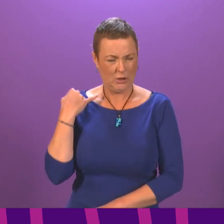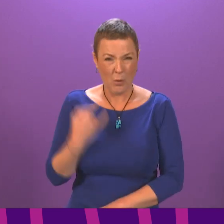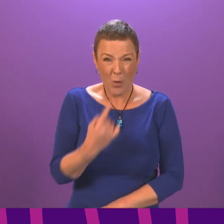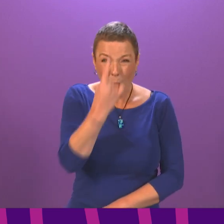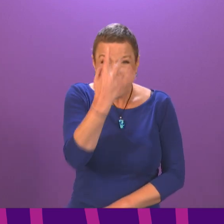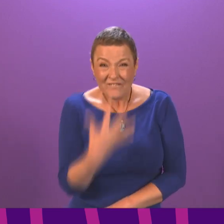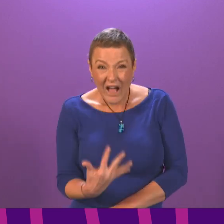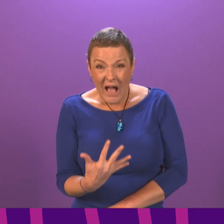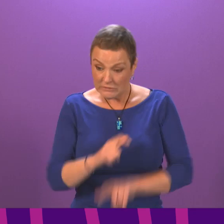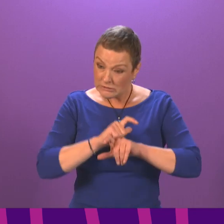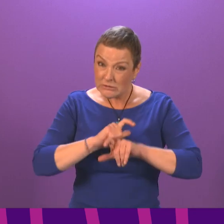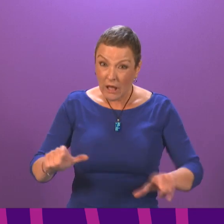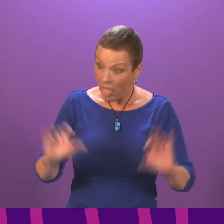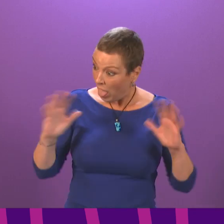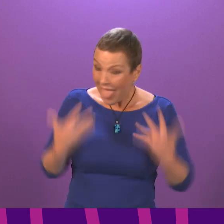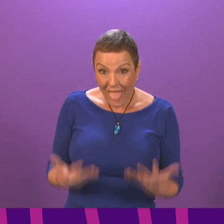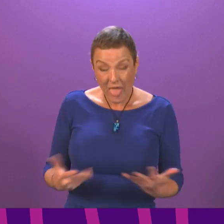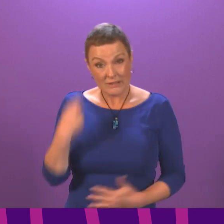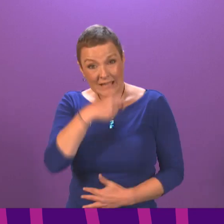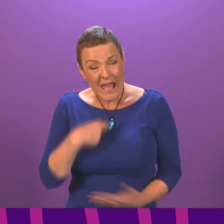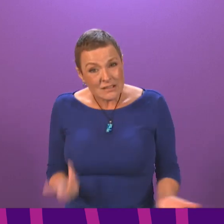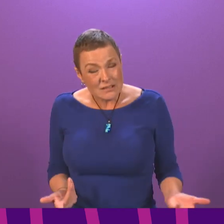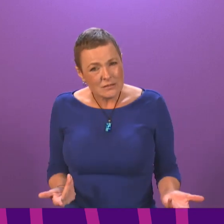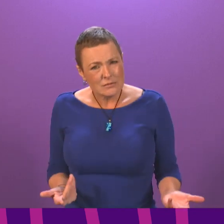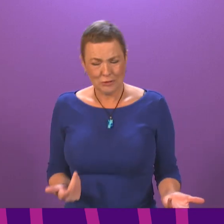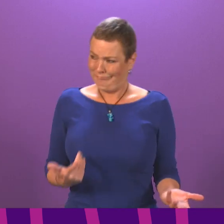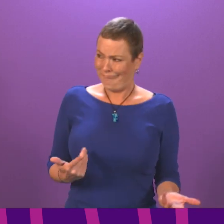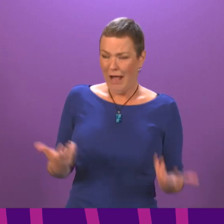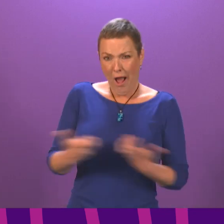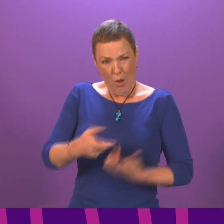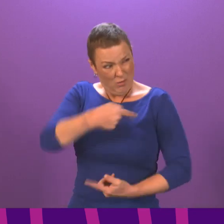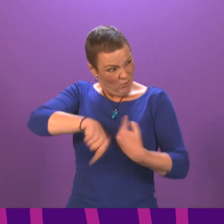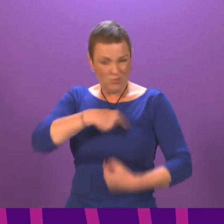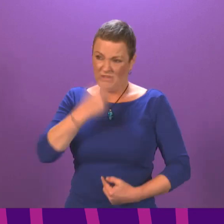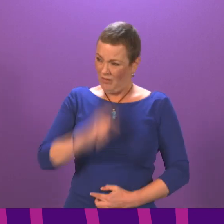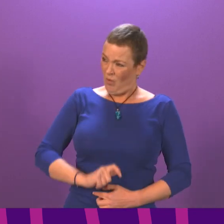five were still not being tested, so what confidence can people have—both residents